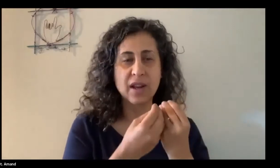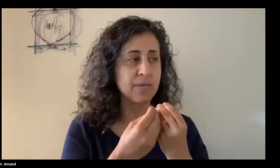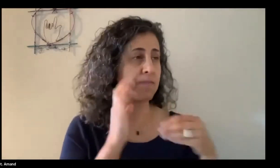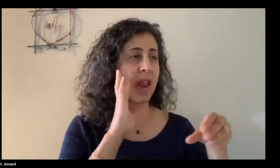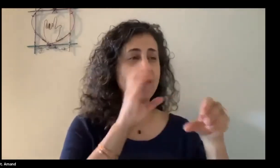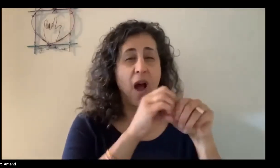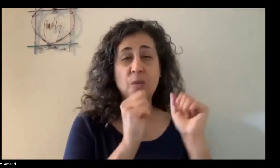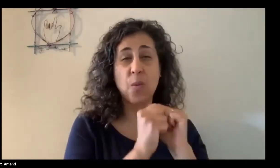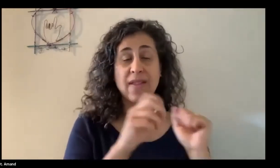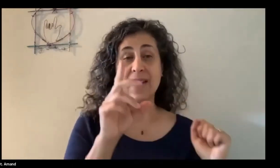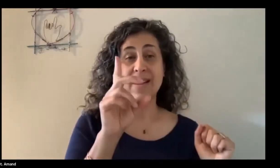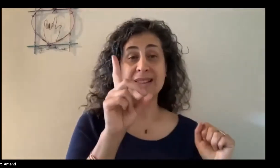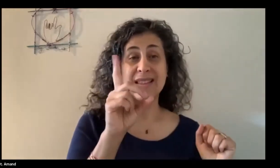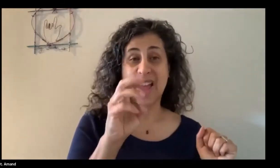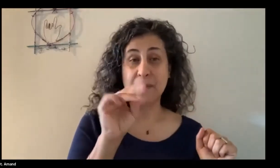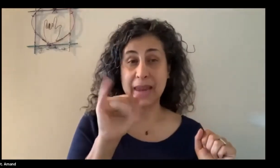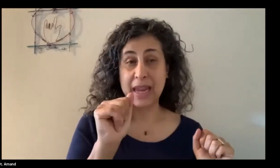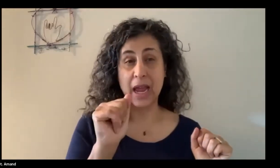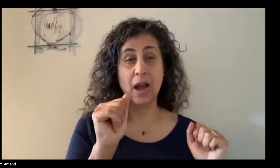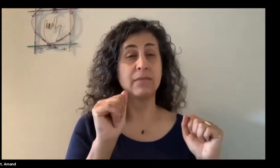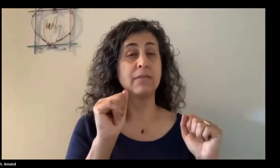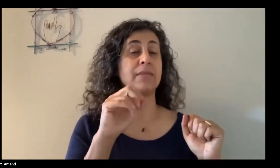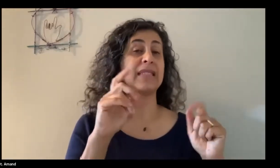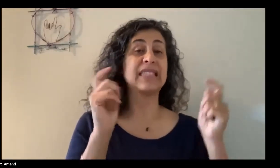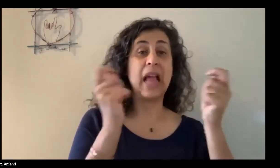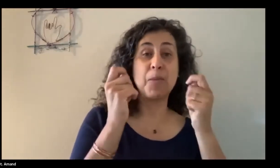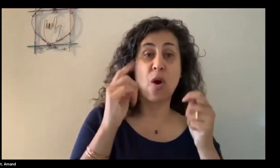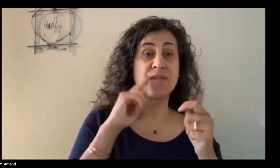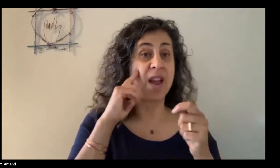and he immediately got involved with different organizations,